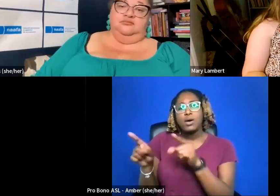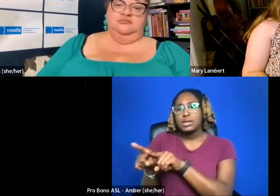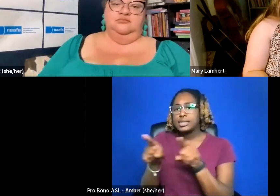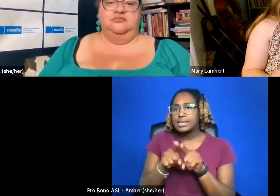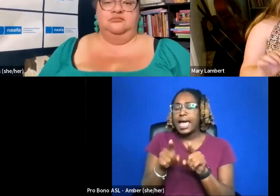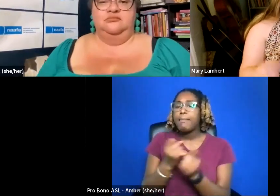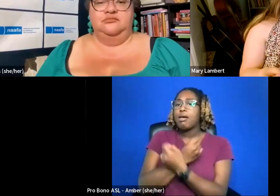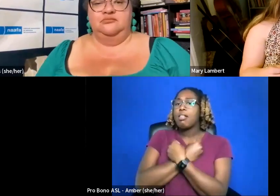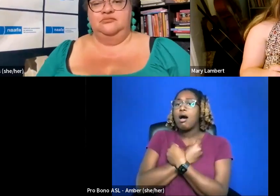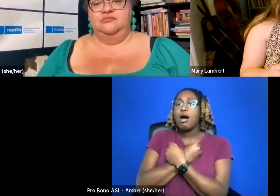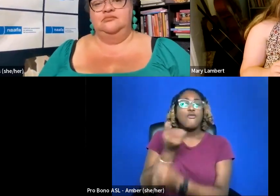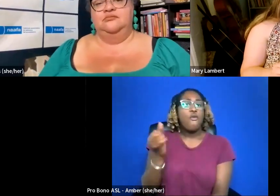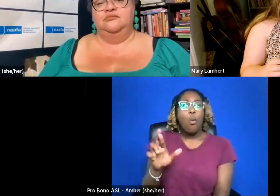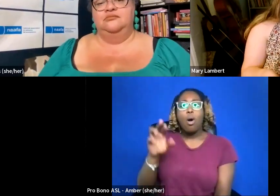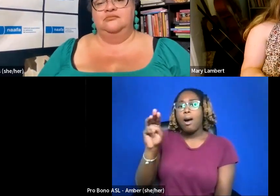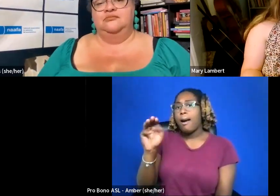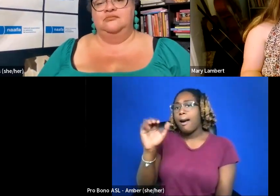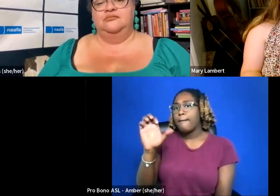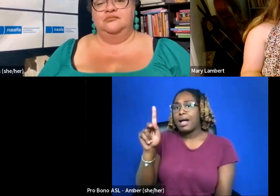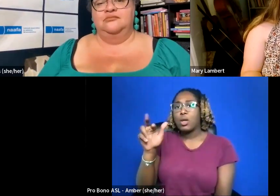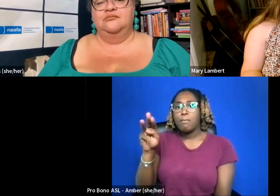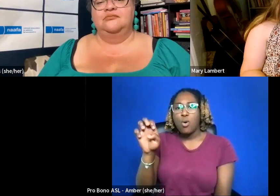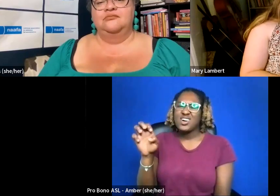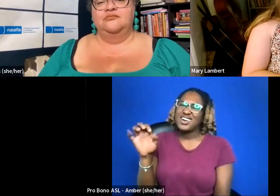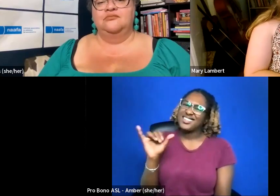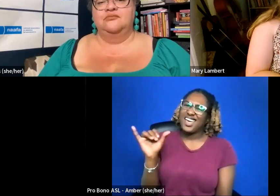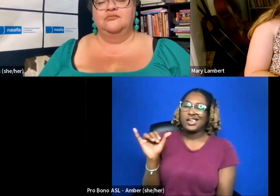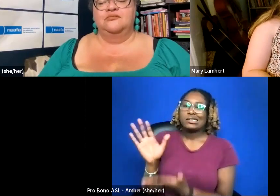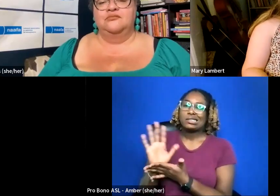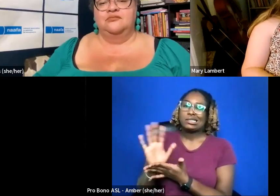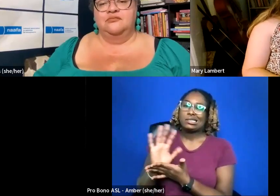I think there's this air of like it's kind of cheesy or, you know, like,